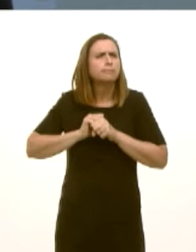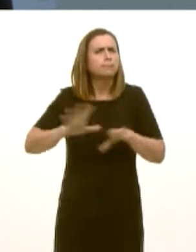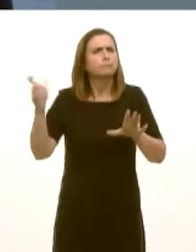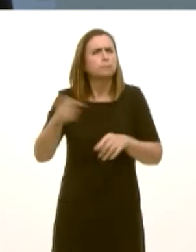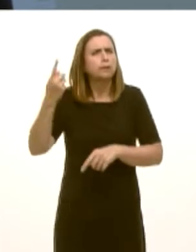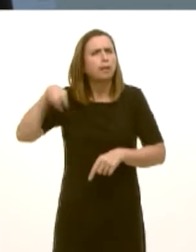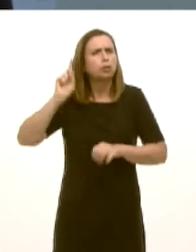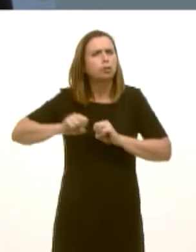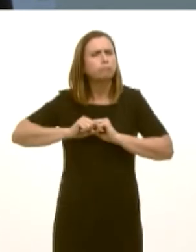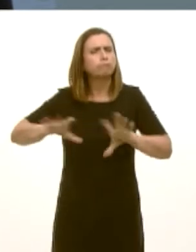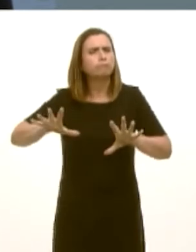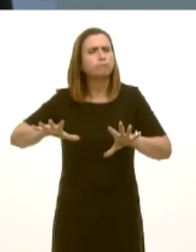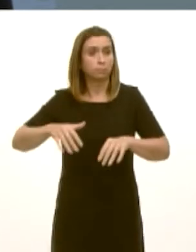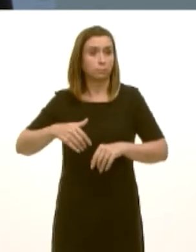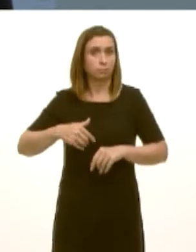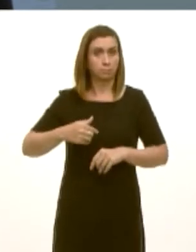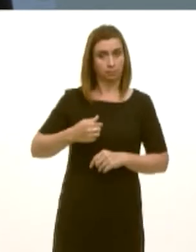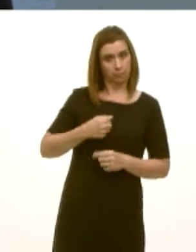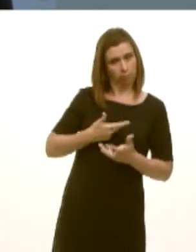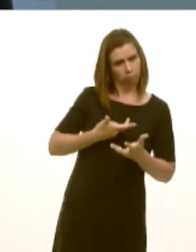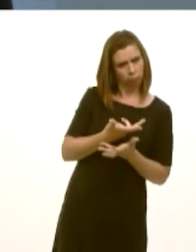in particular the evidence that Iíve had and the conversations Iíve had with the auditor